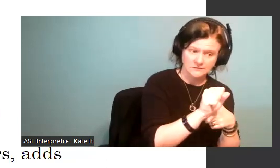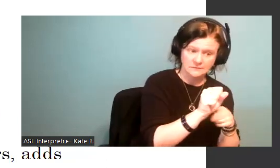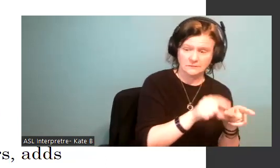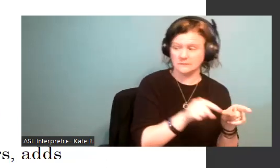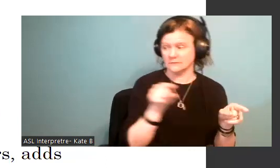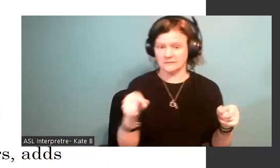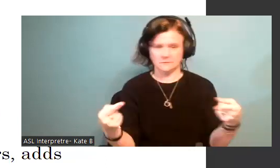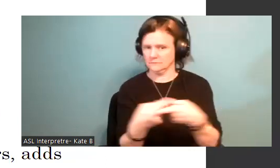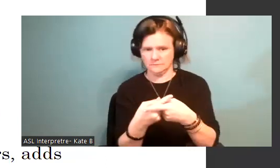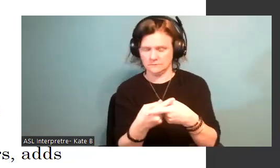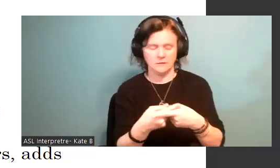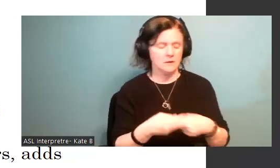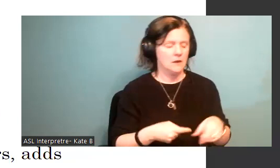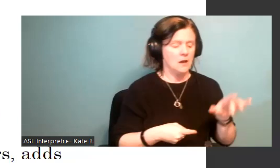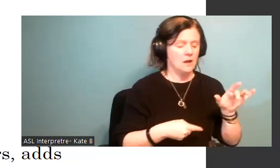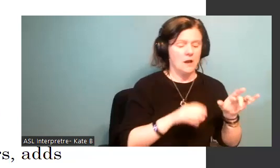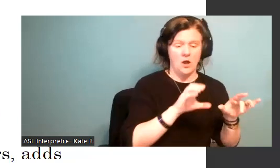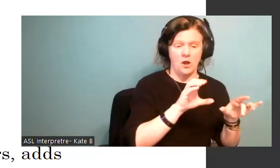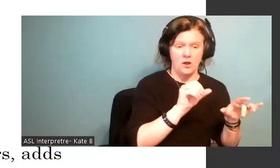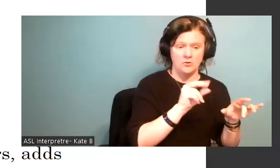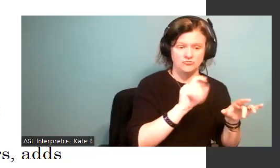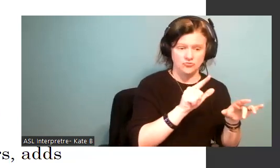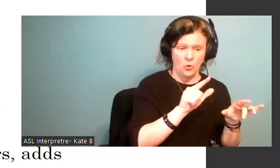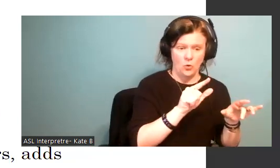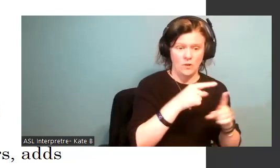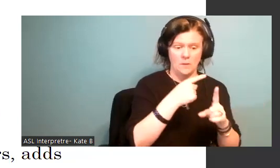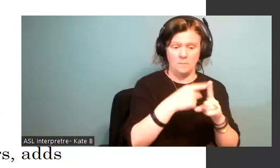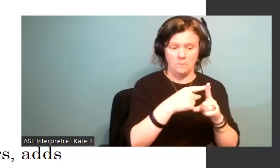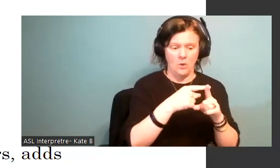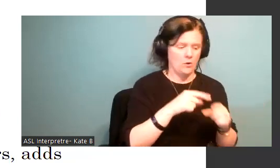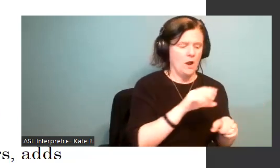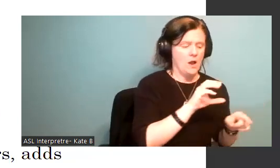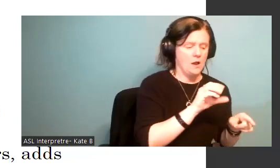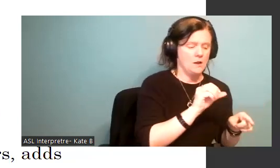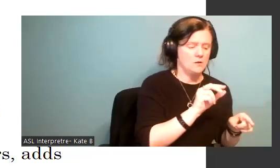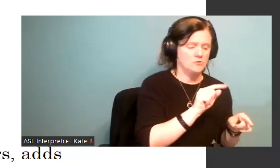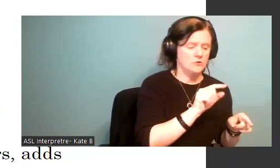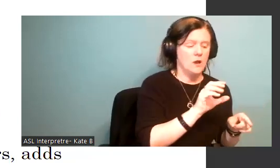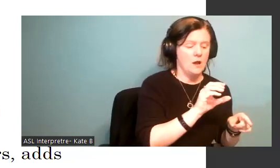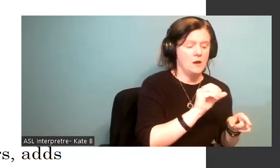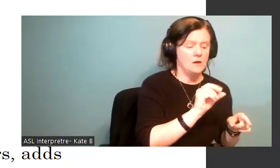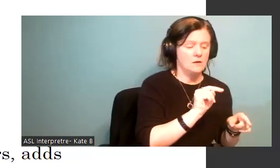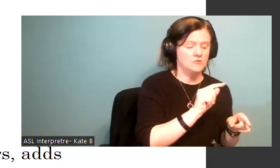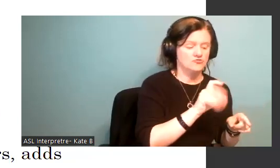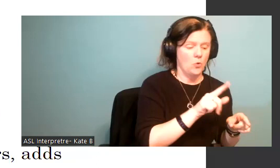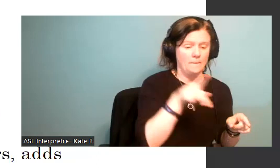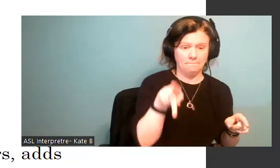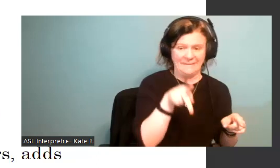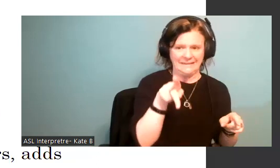keyboard shortcuts implemented. Be sure to not to conflict with existing shortcuts. Control plus P.